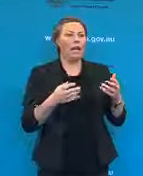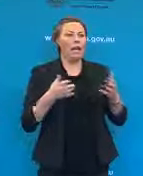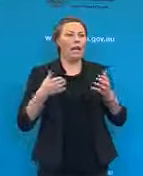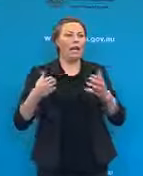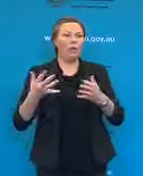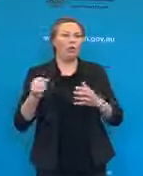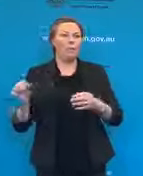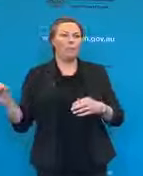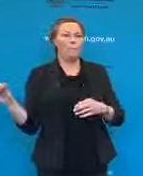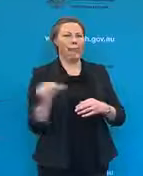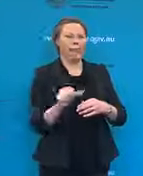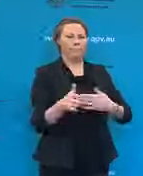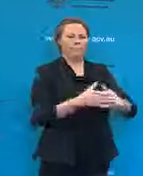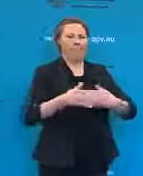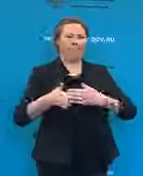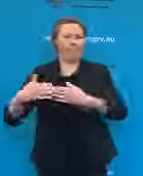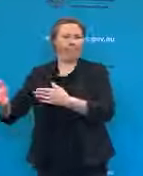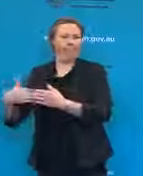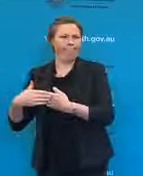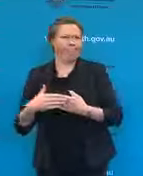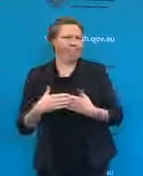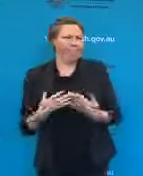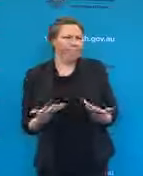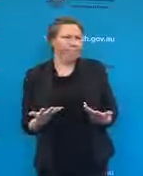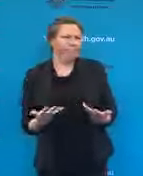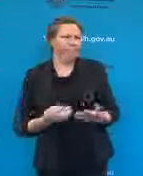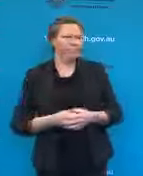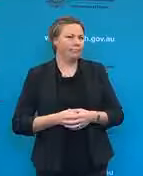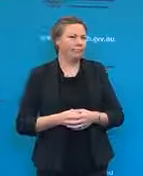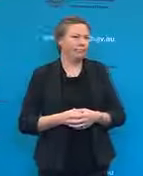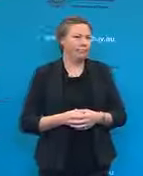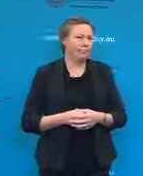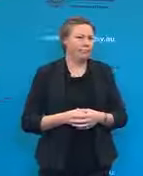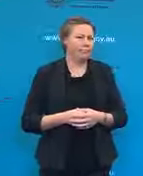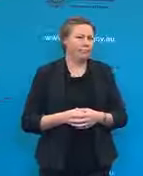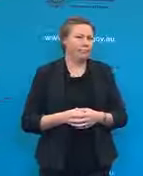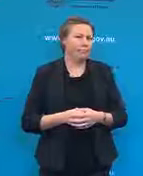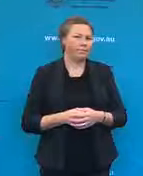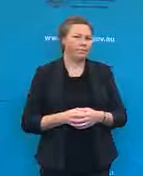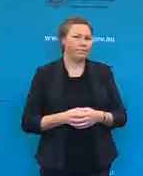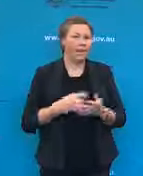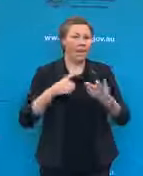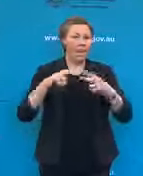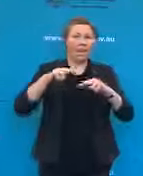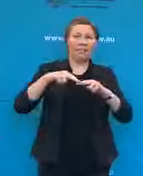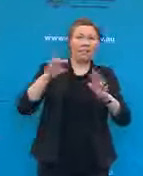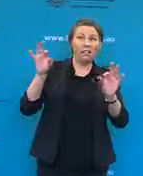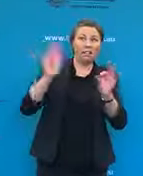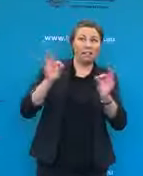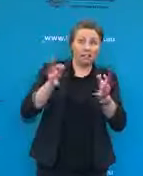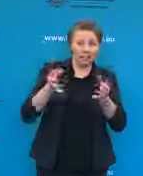firm unless there is localised outbreaks in those states? I don't, unless they've got cases in their state, I don't see any reason to change their plans.